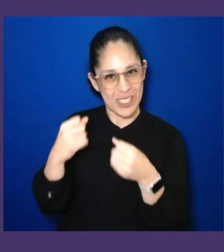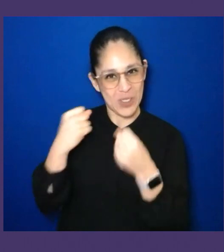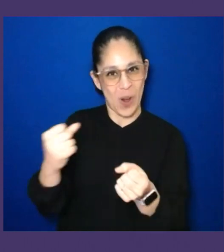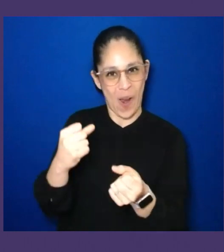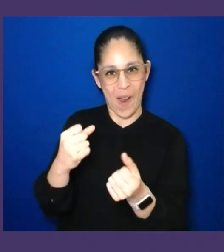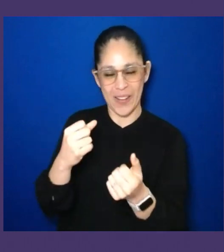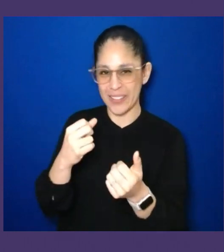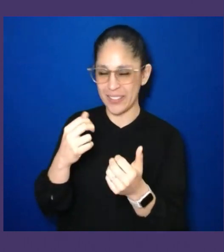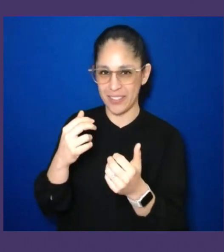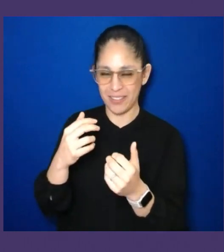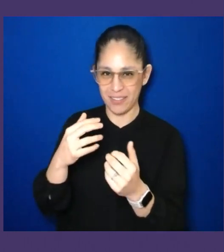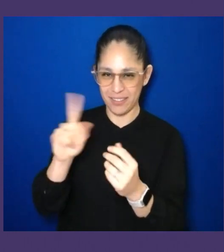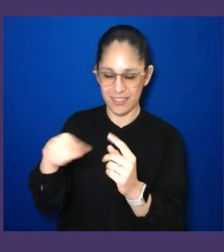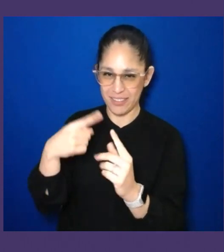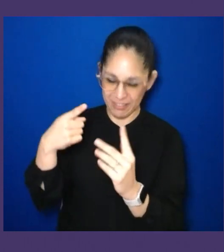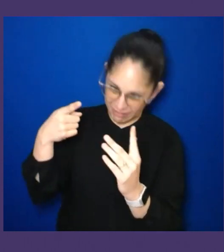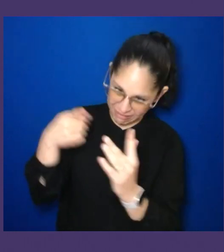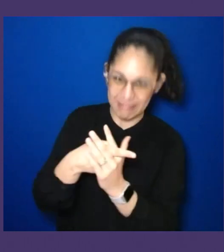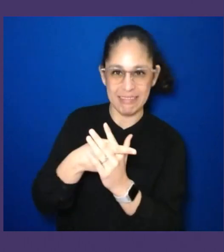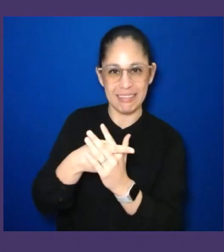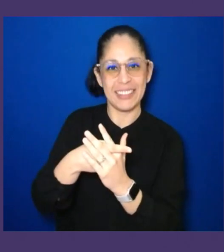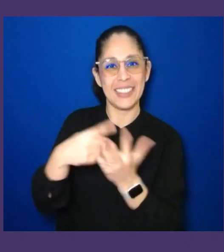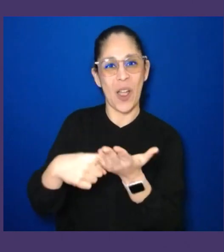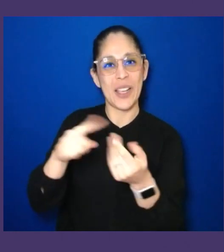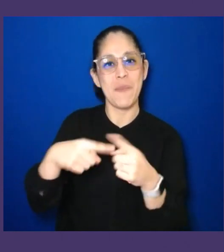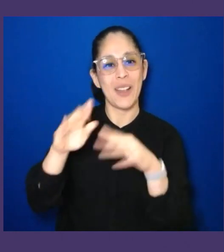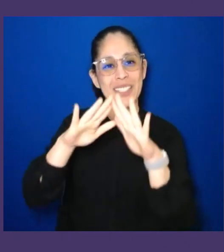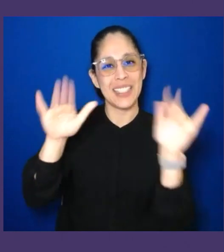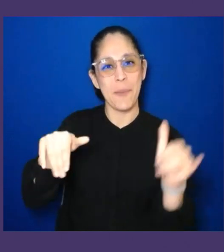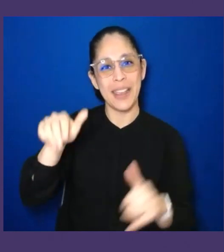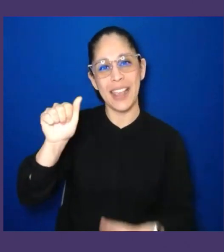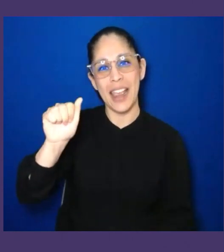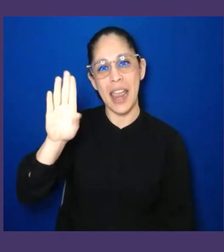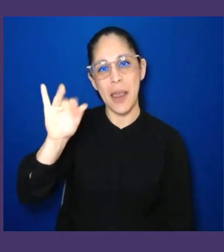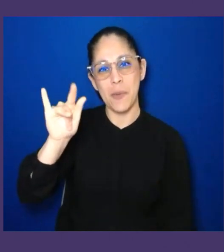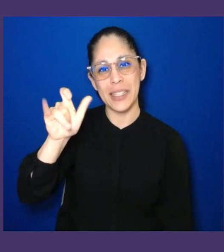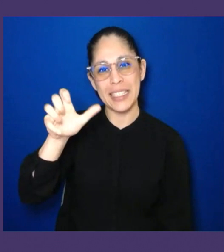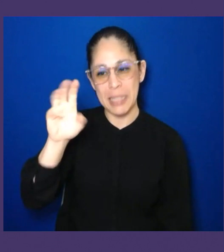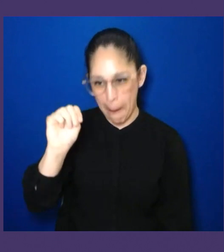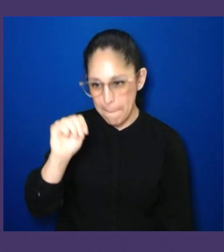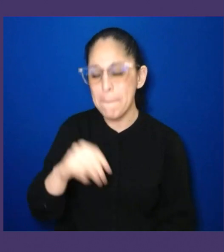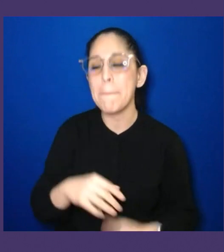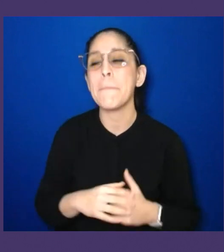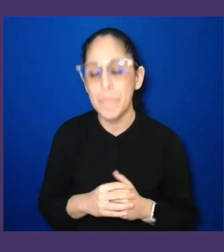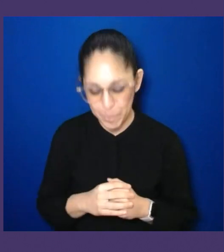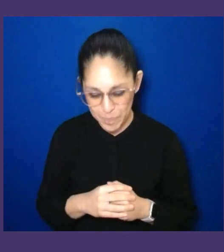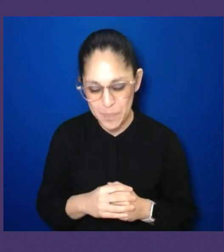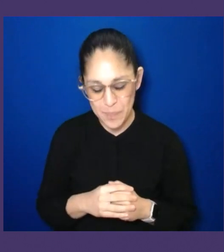talking about systemic ableism. I feel like Jordan and I have vibed on that a little bit,